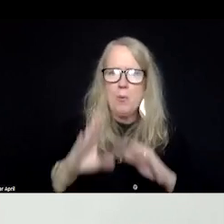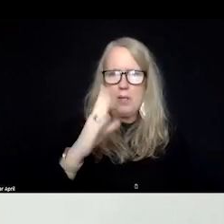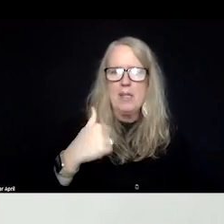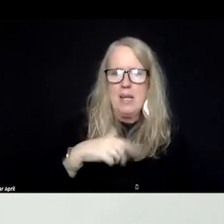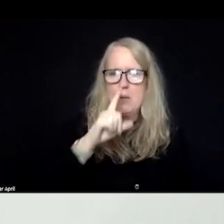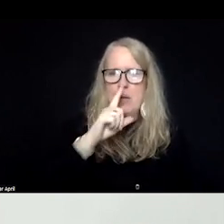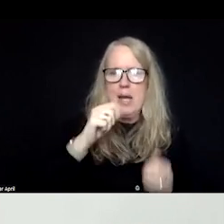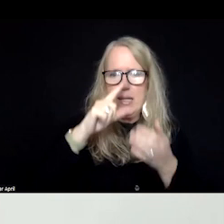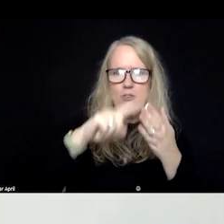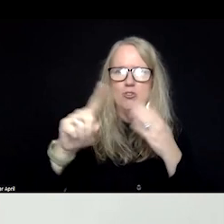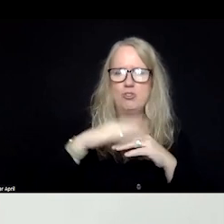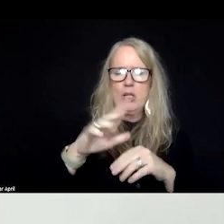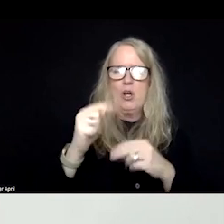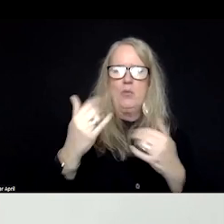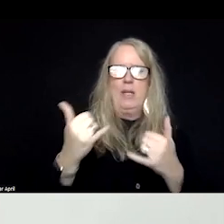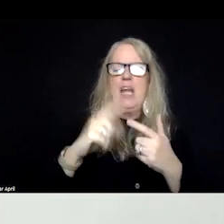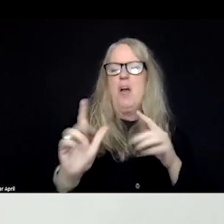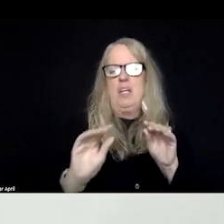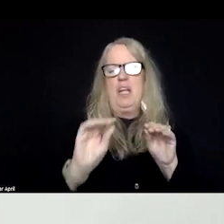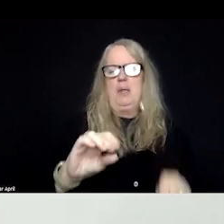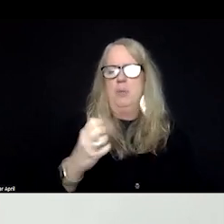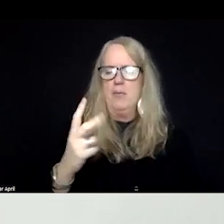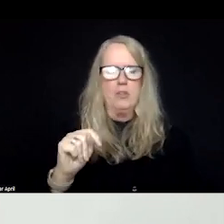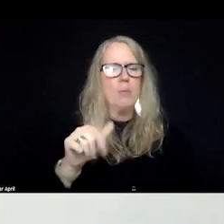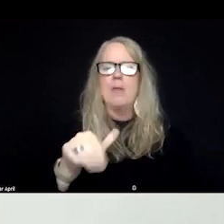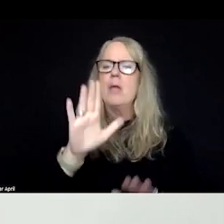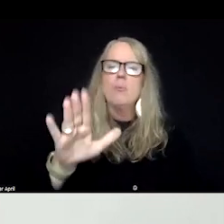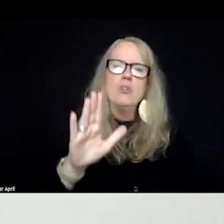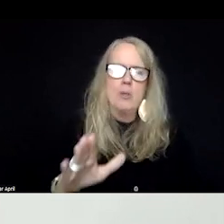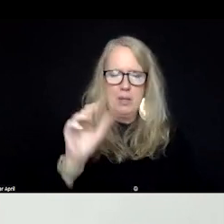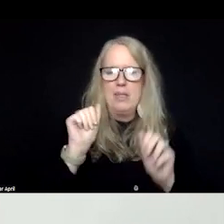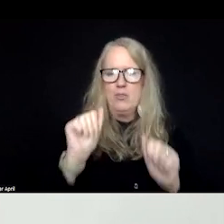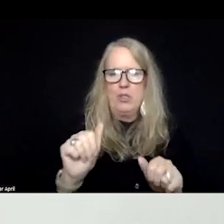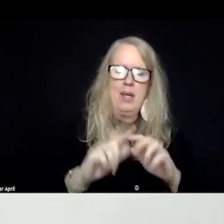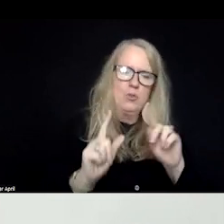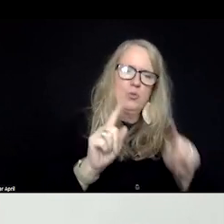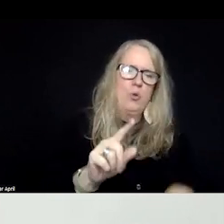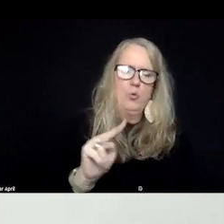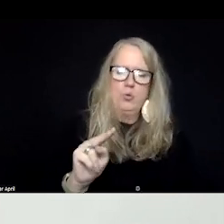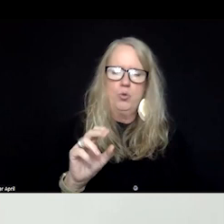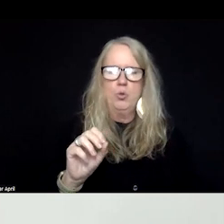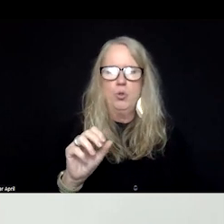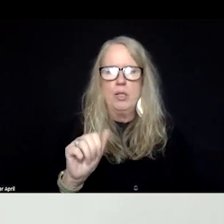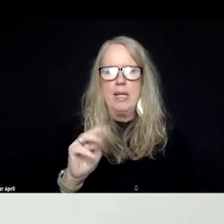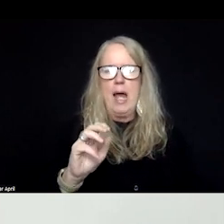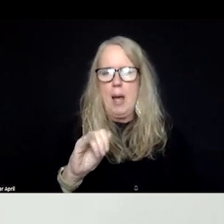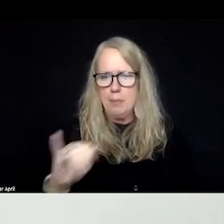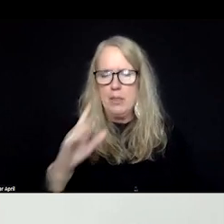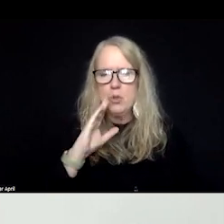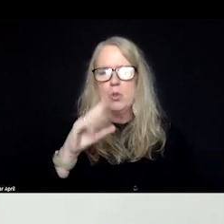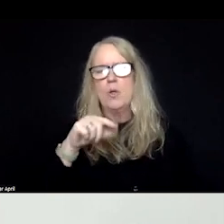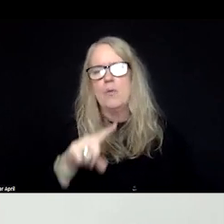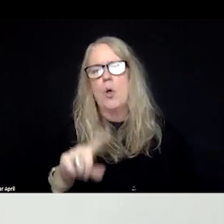CHECK ON THAT NOW AND DROP IT IN THE CHAT. >> TERRIFIC. YOU GO TO THE NAMI WEBSITE THAT